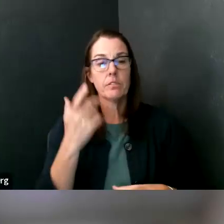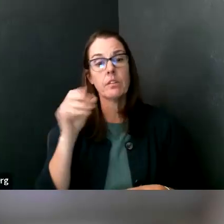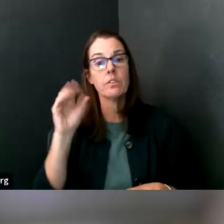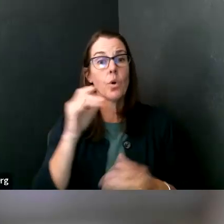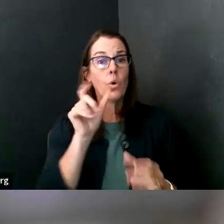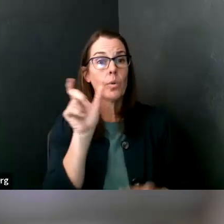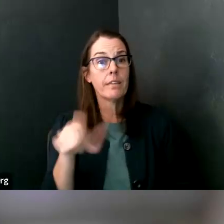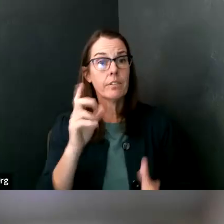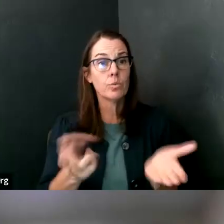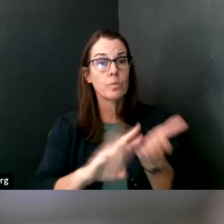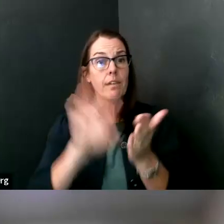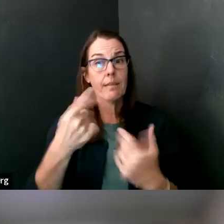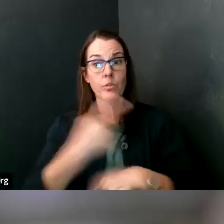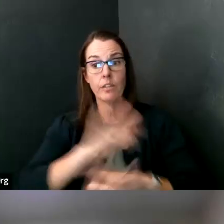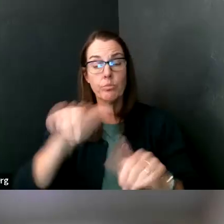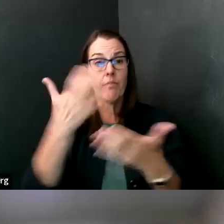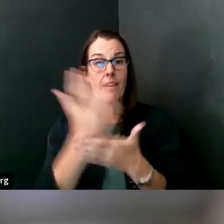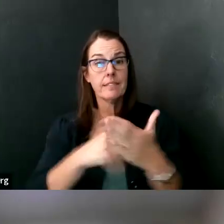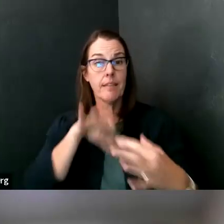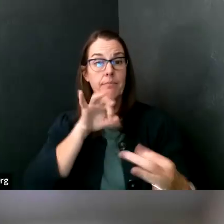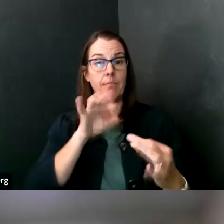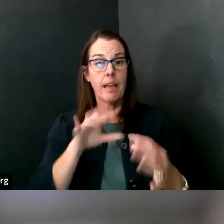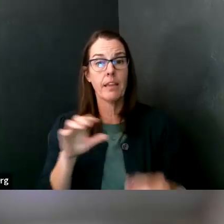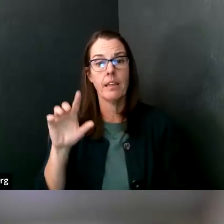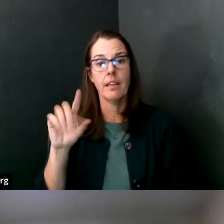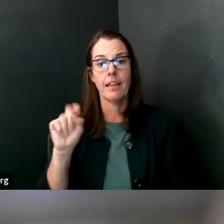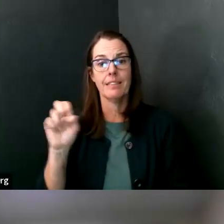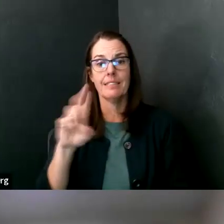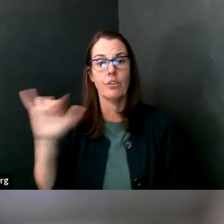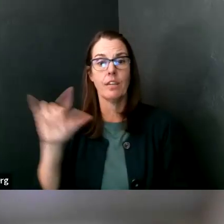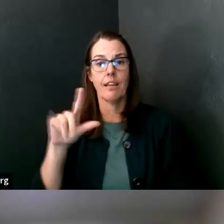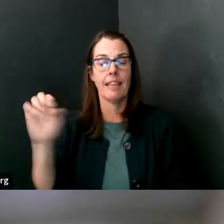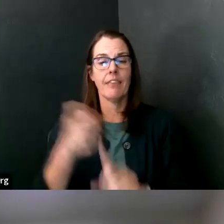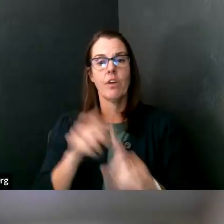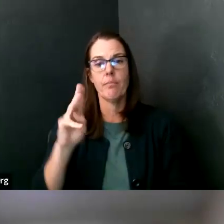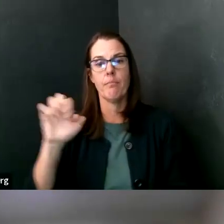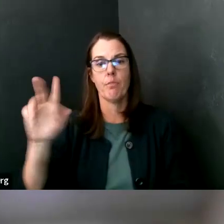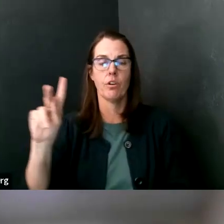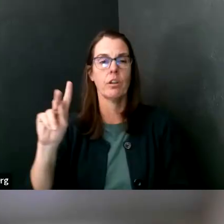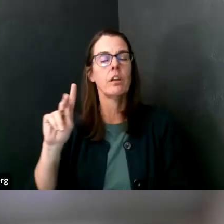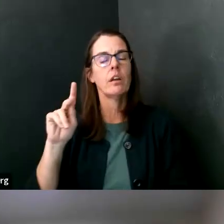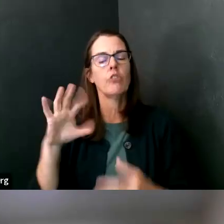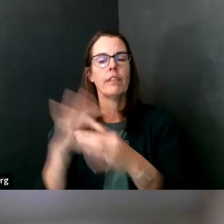today to provide some feedback to the board is um Terry Lee from Merck related to Keytruda process